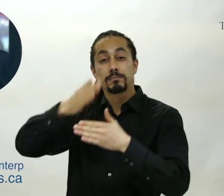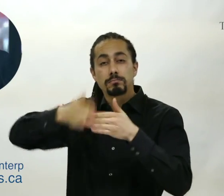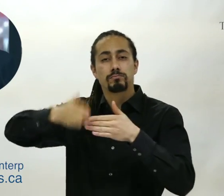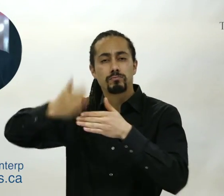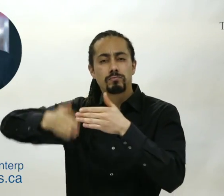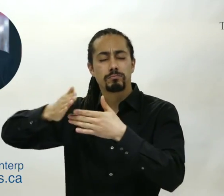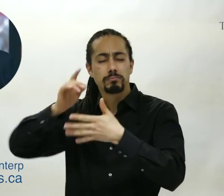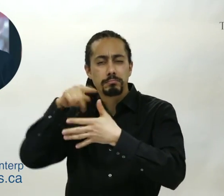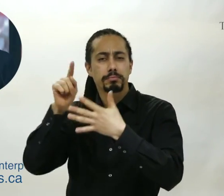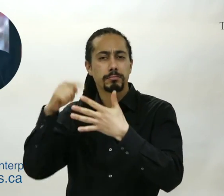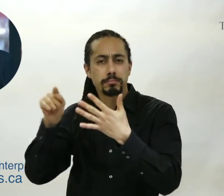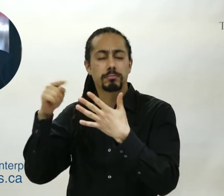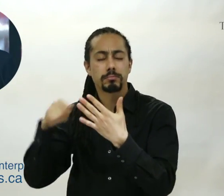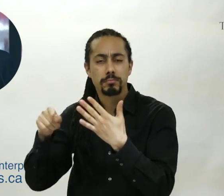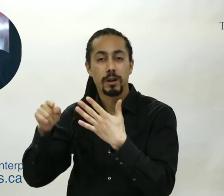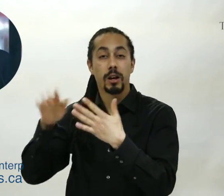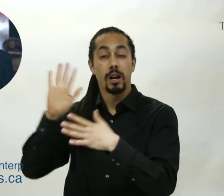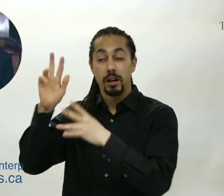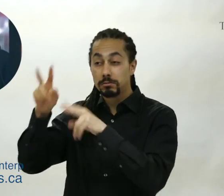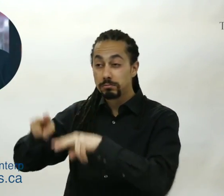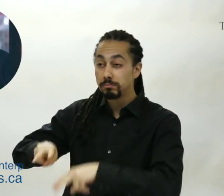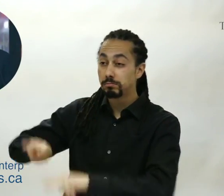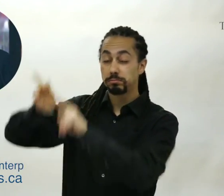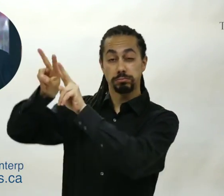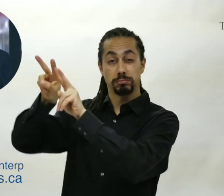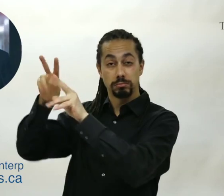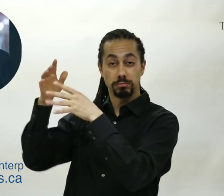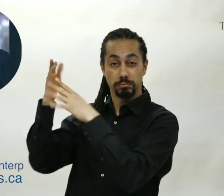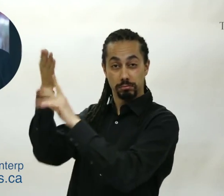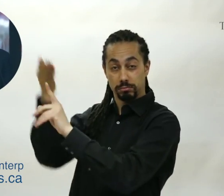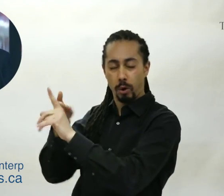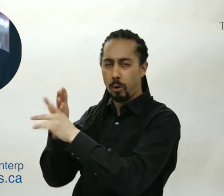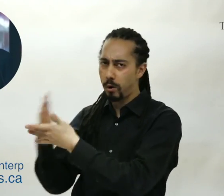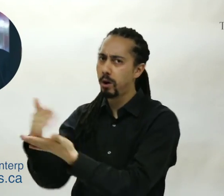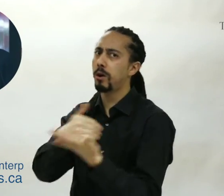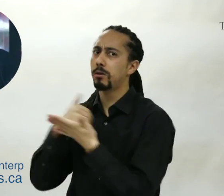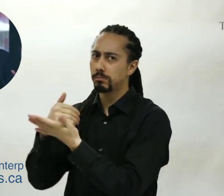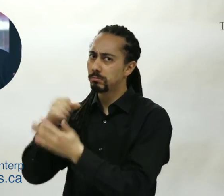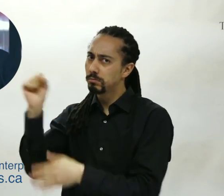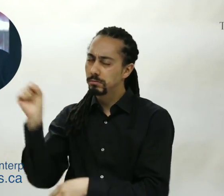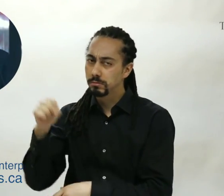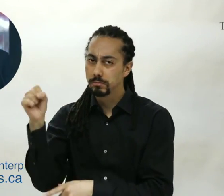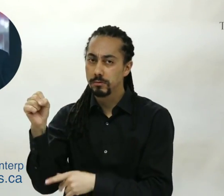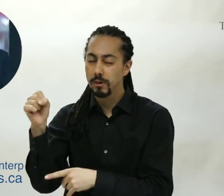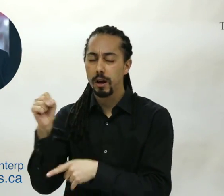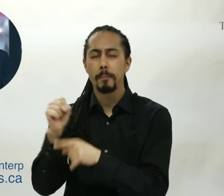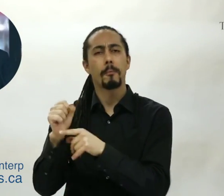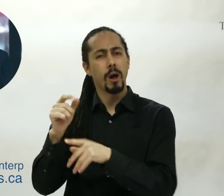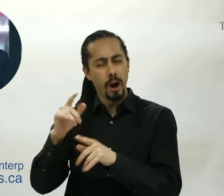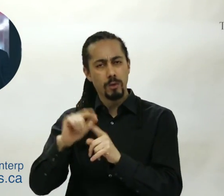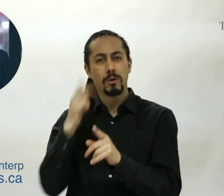the adoration that he so rightly earned, it's tempting I think to remember